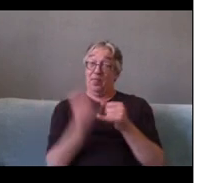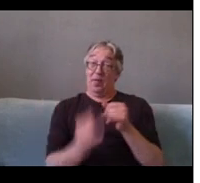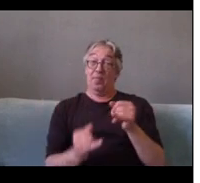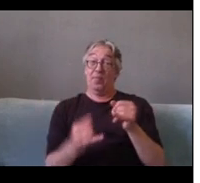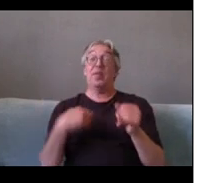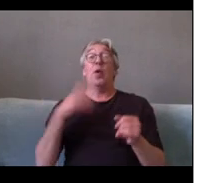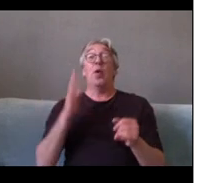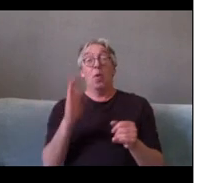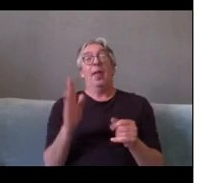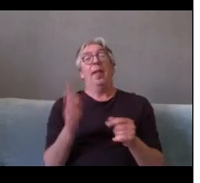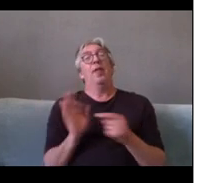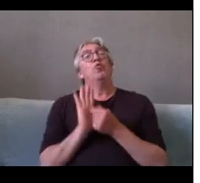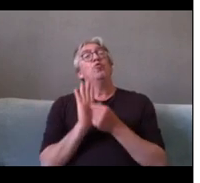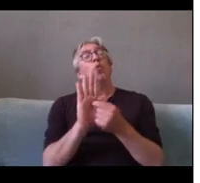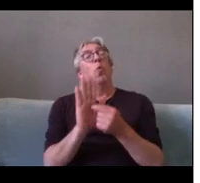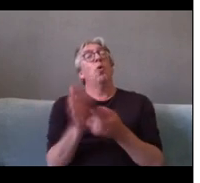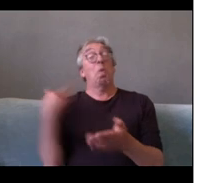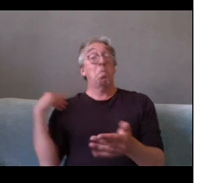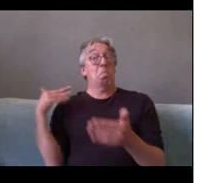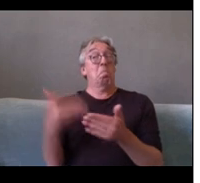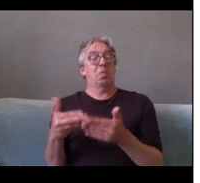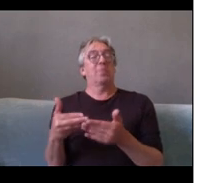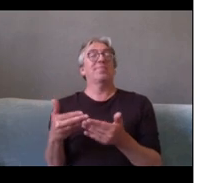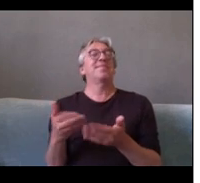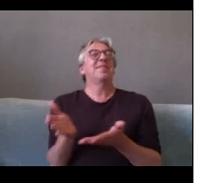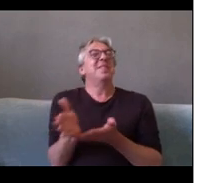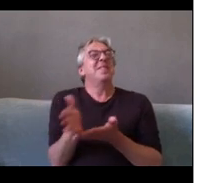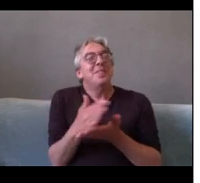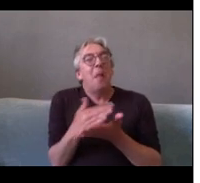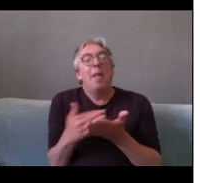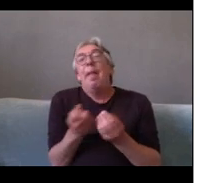the employment characteristics of persons with disabilities.